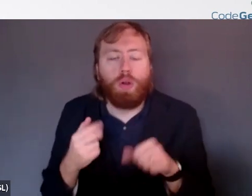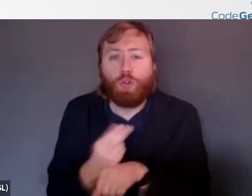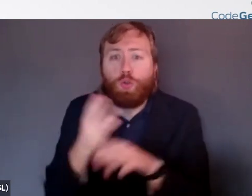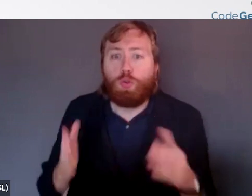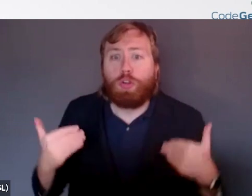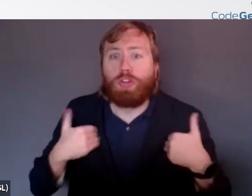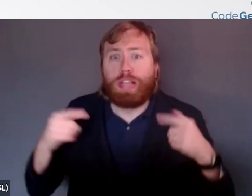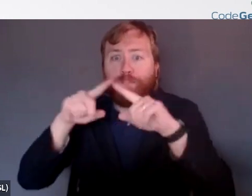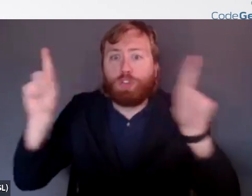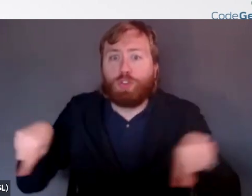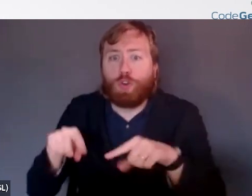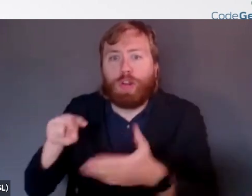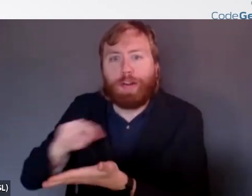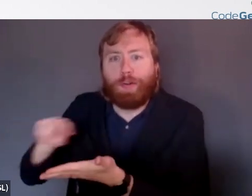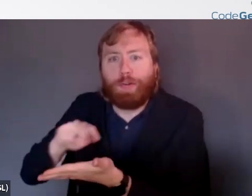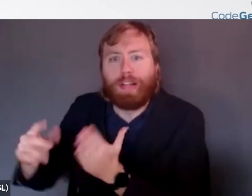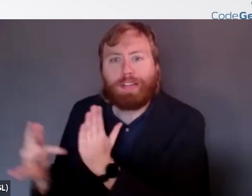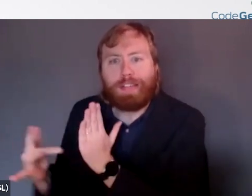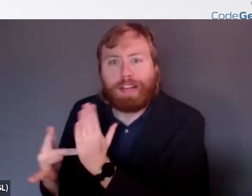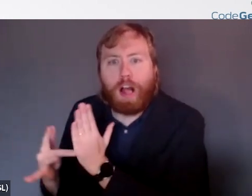or how users with a mouse are going to interact.